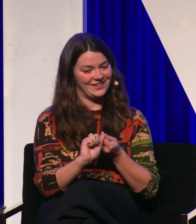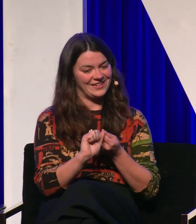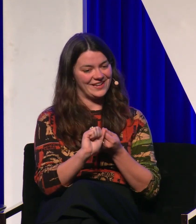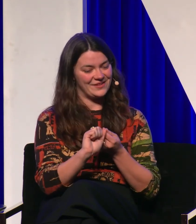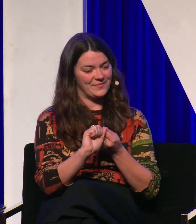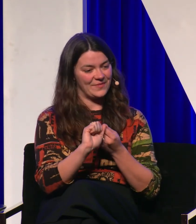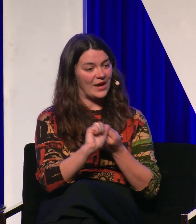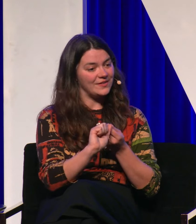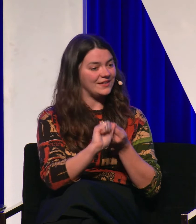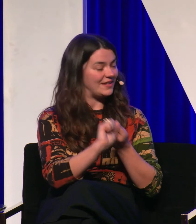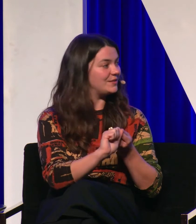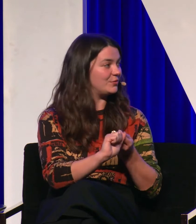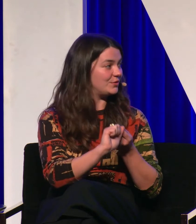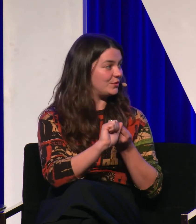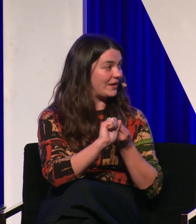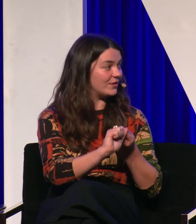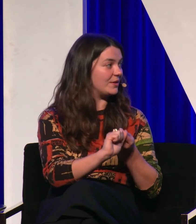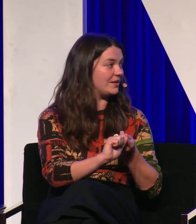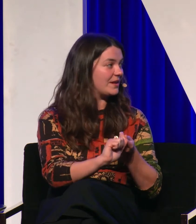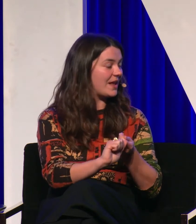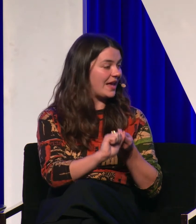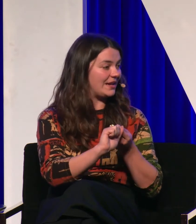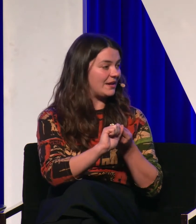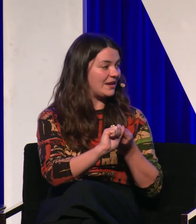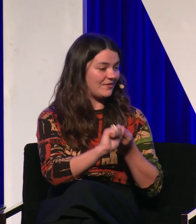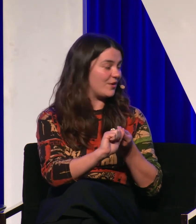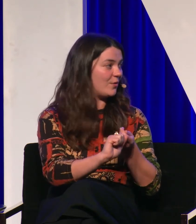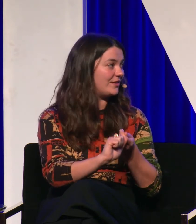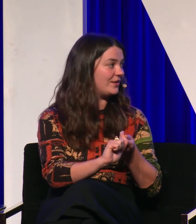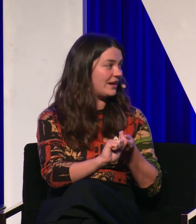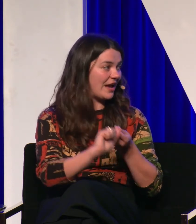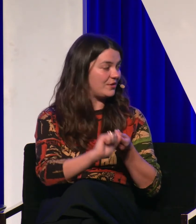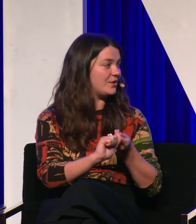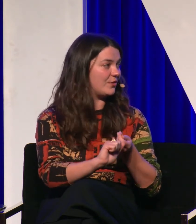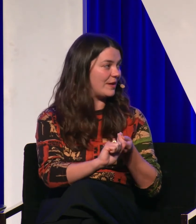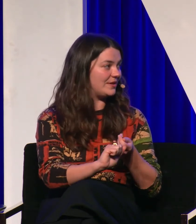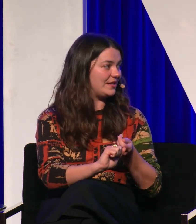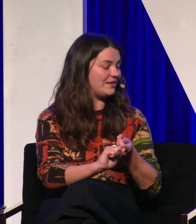''How is it accessible to everyone? And if not, why not? And, how are you gonna remedy that?''